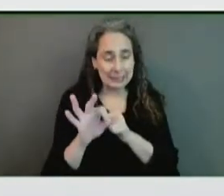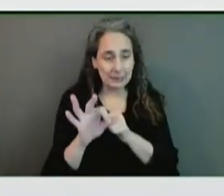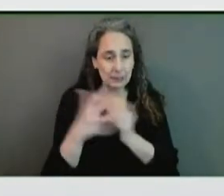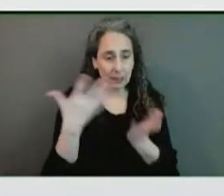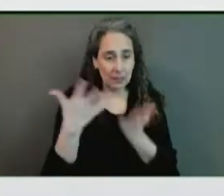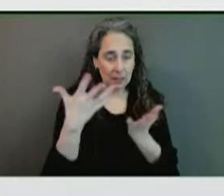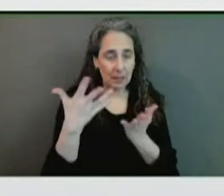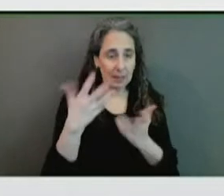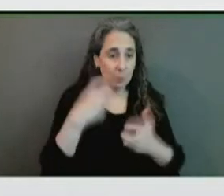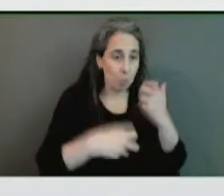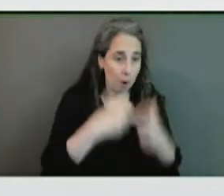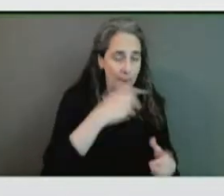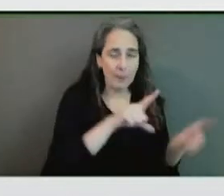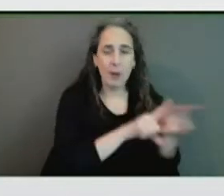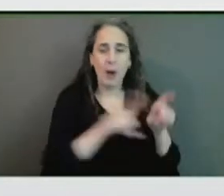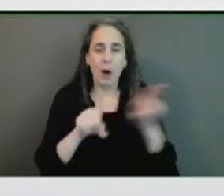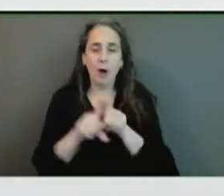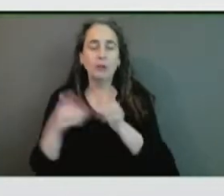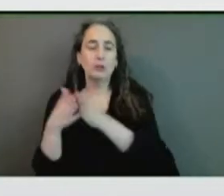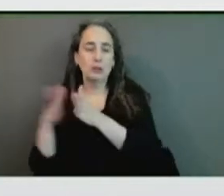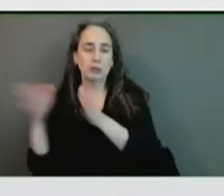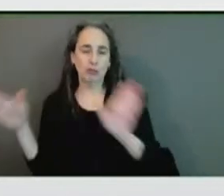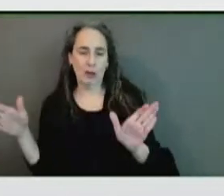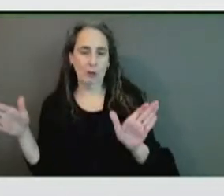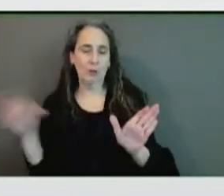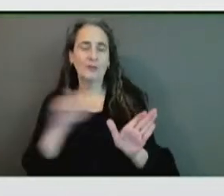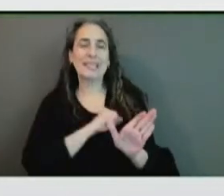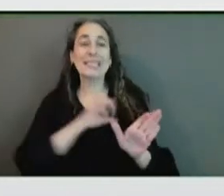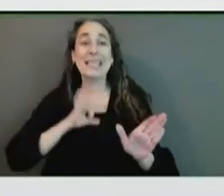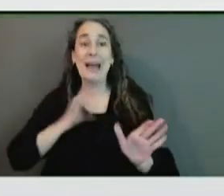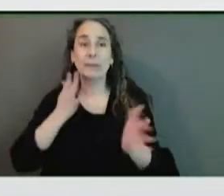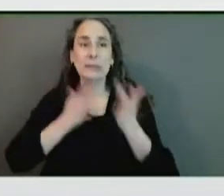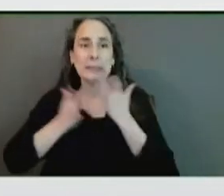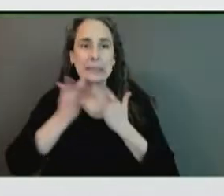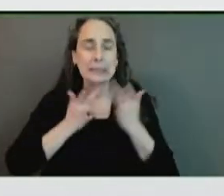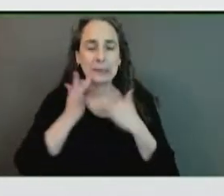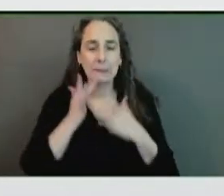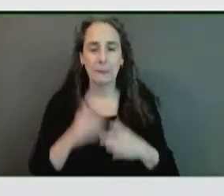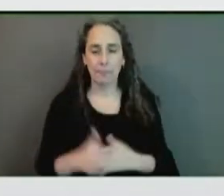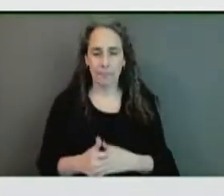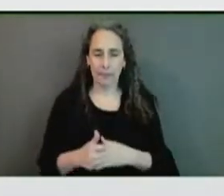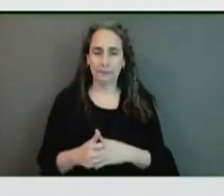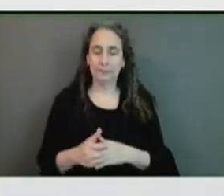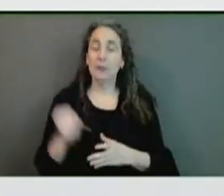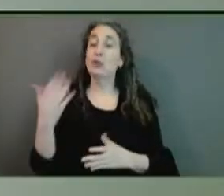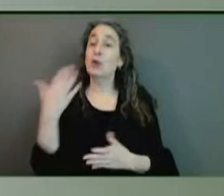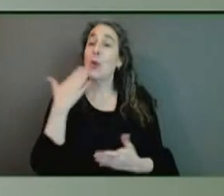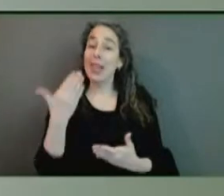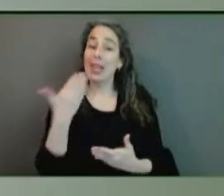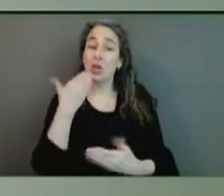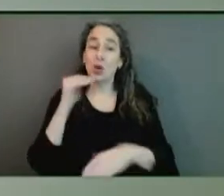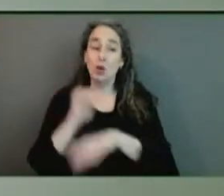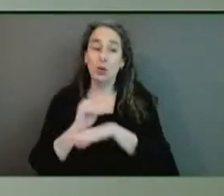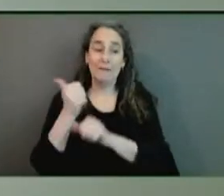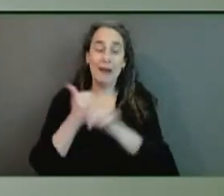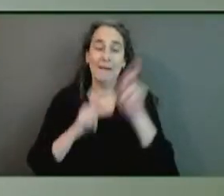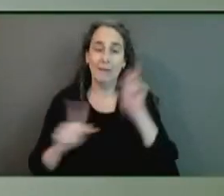19. Problems as well as in